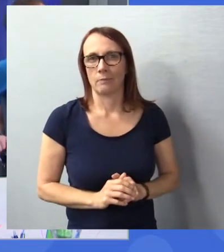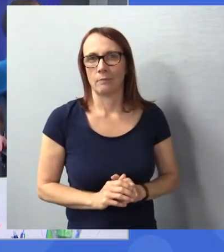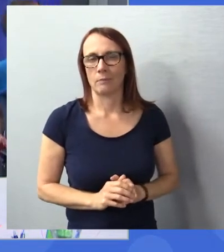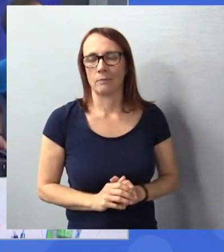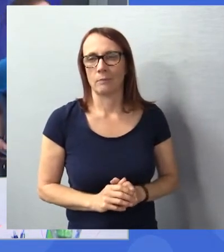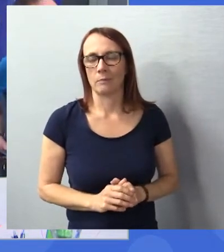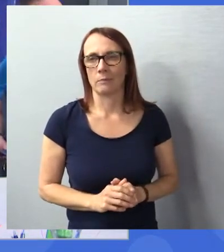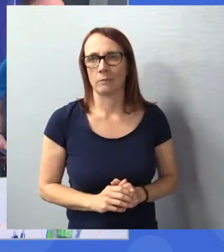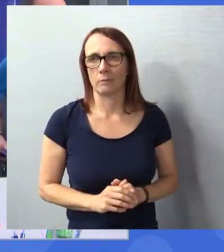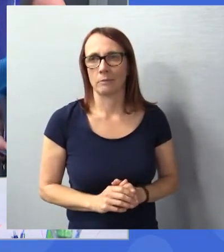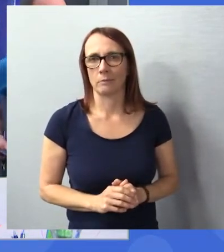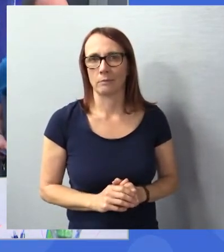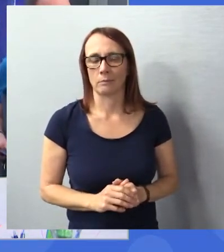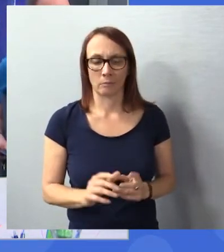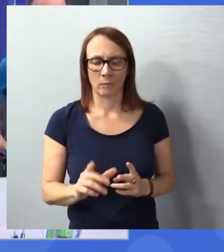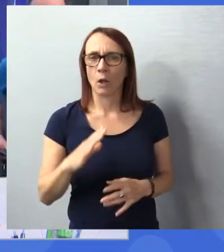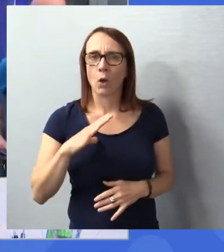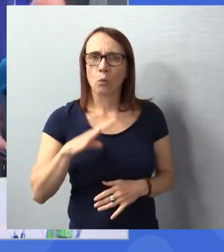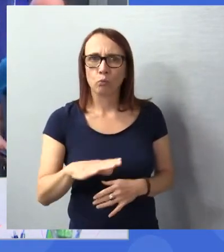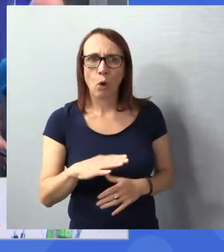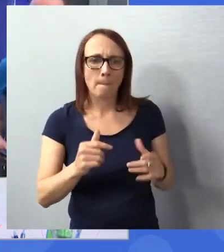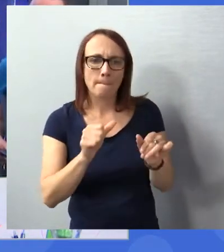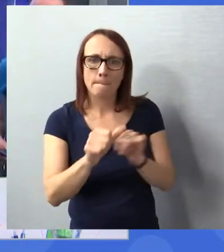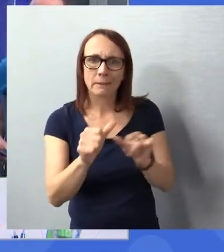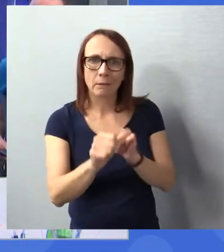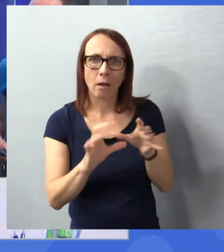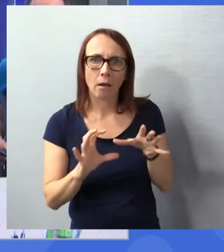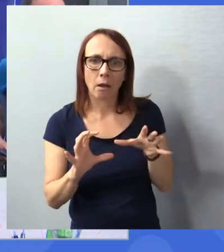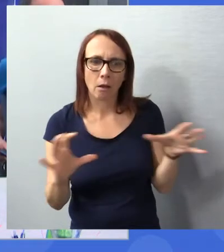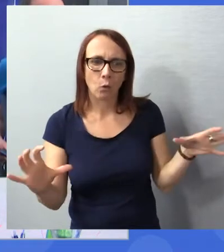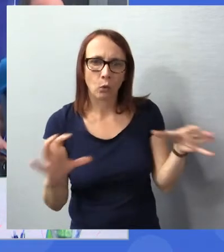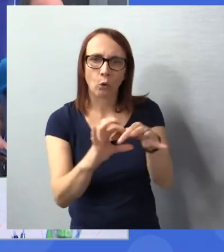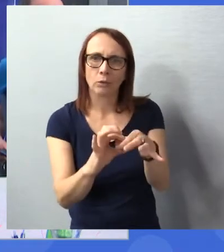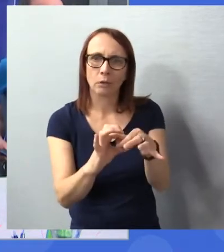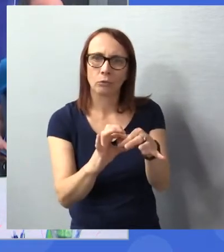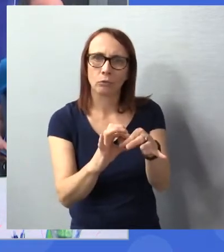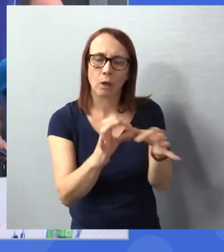like to see an improved connection between the elected politicians and the